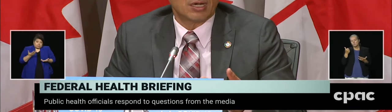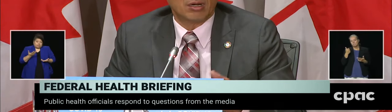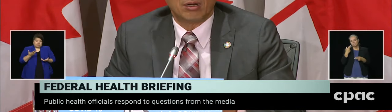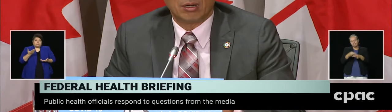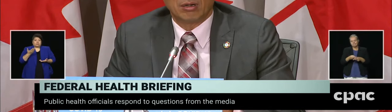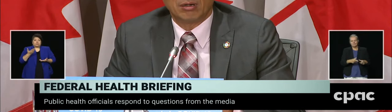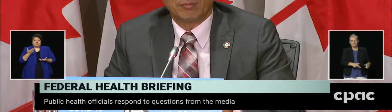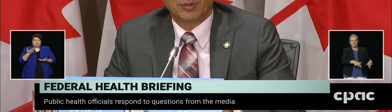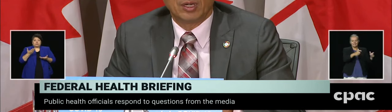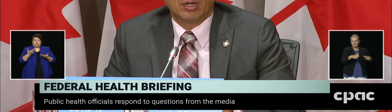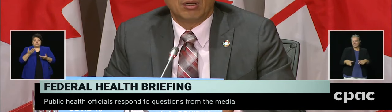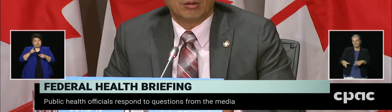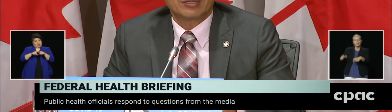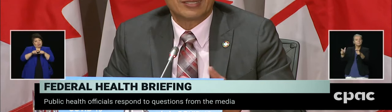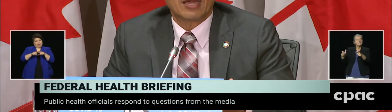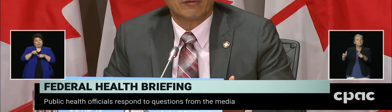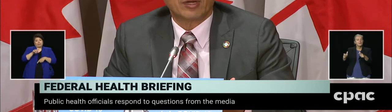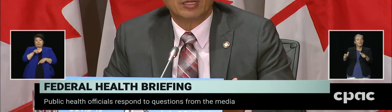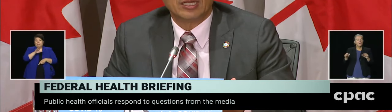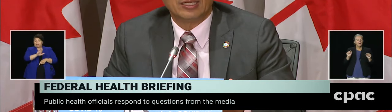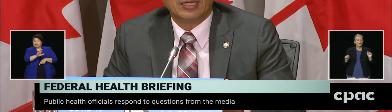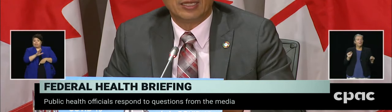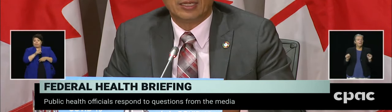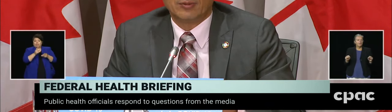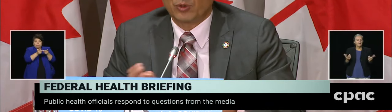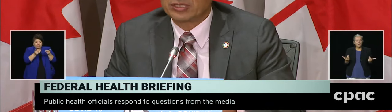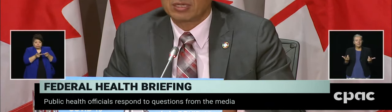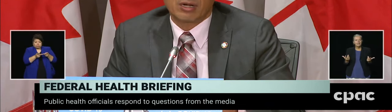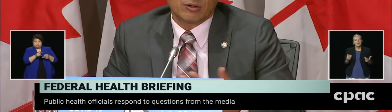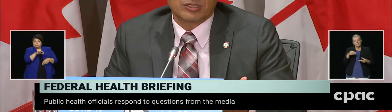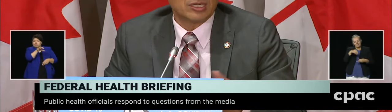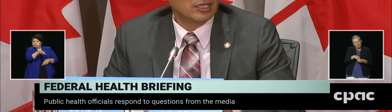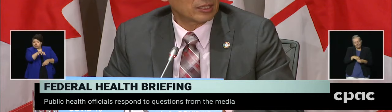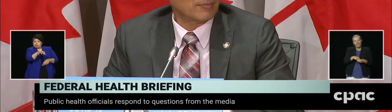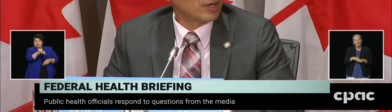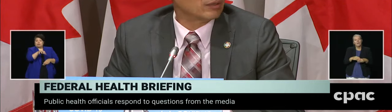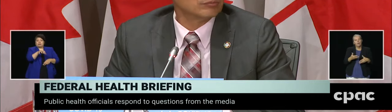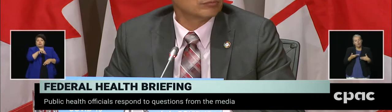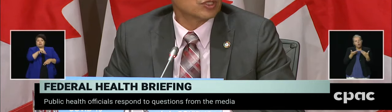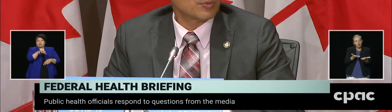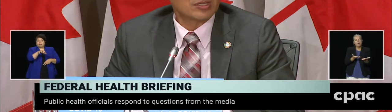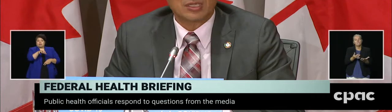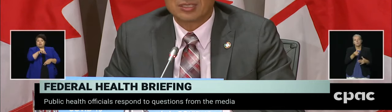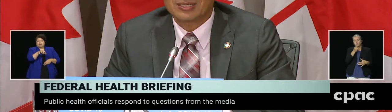DISTINCTION.